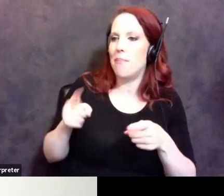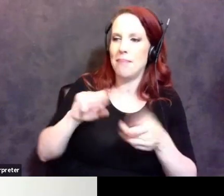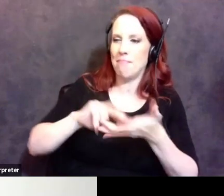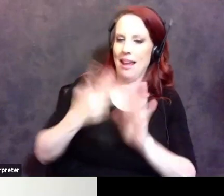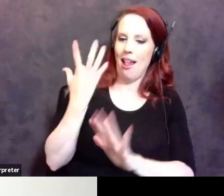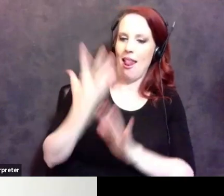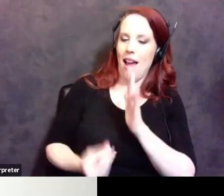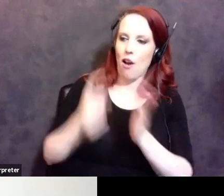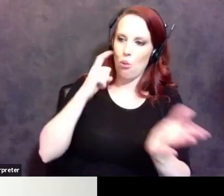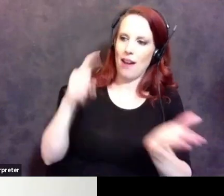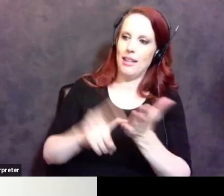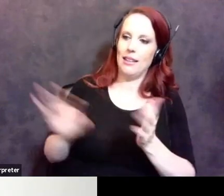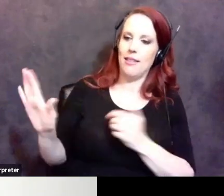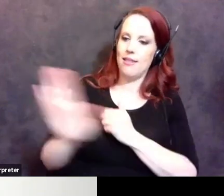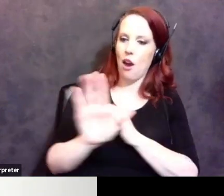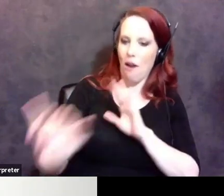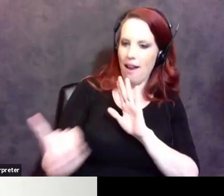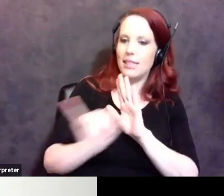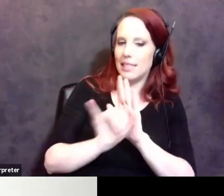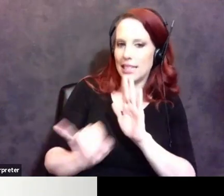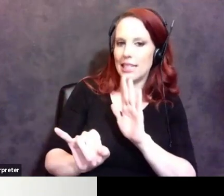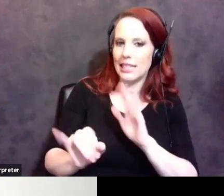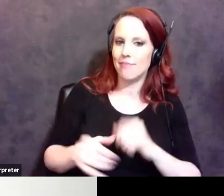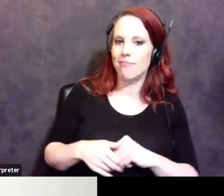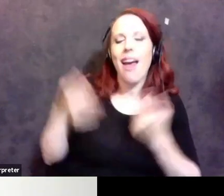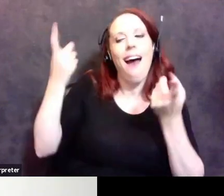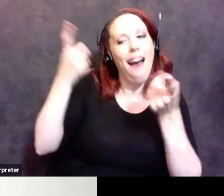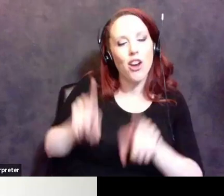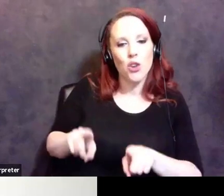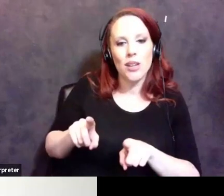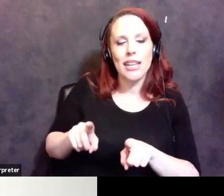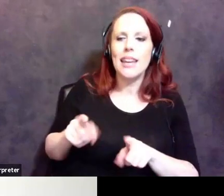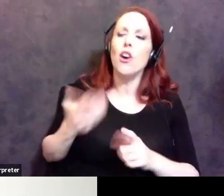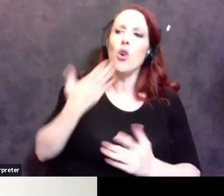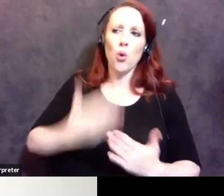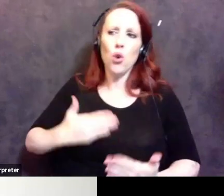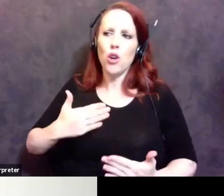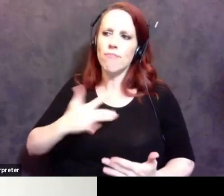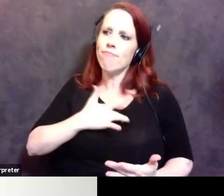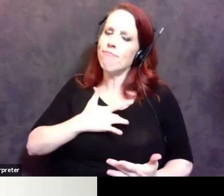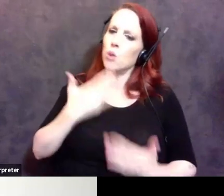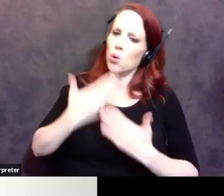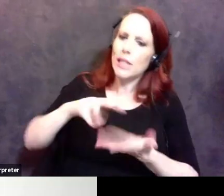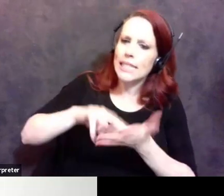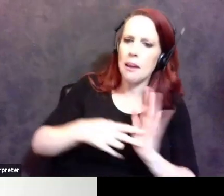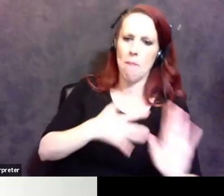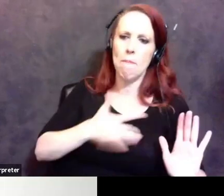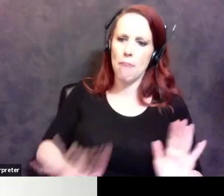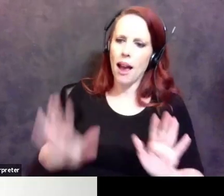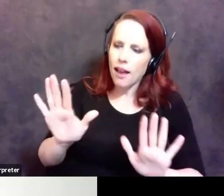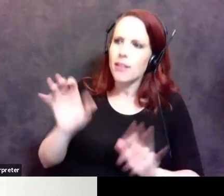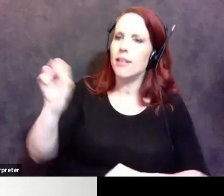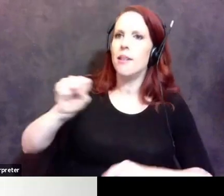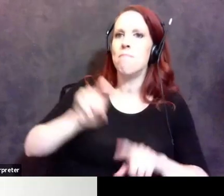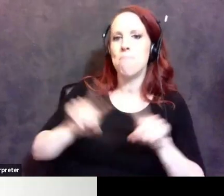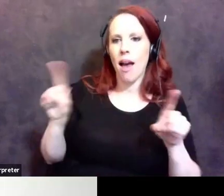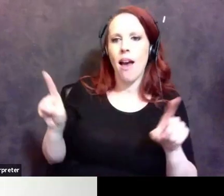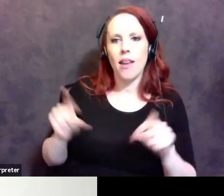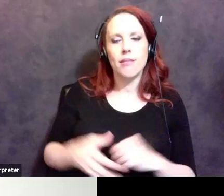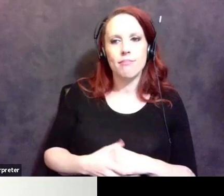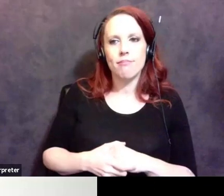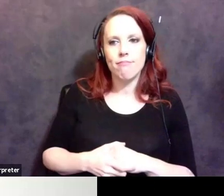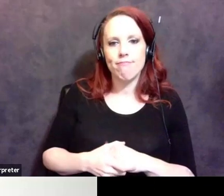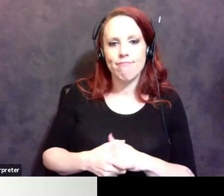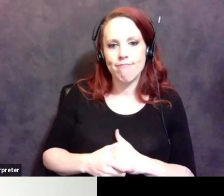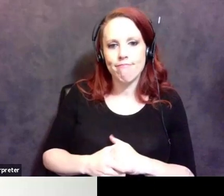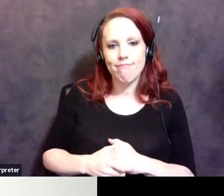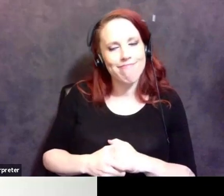somebody's identity. I agree. It comes from a good place usually but it is not the right